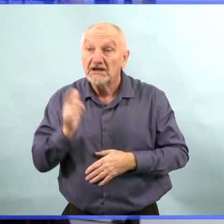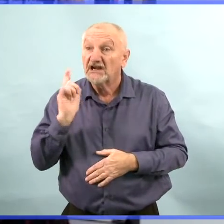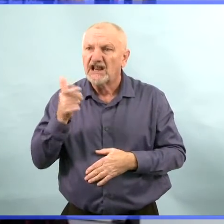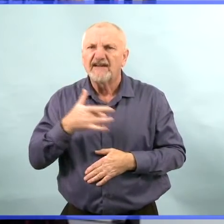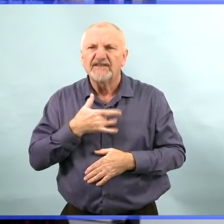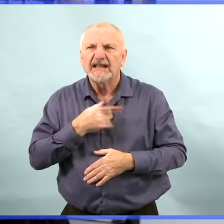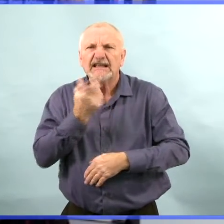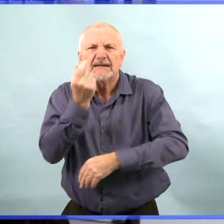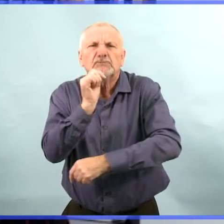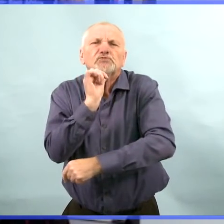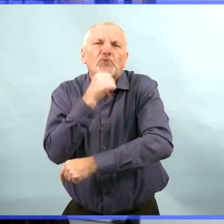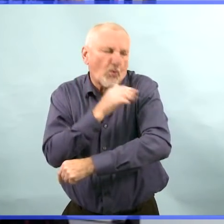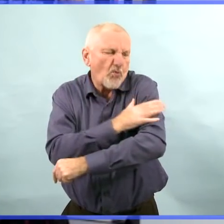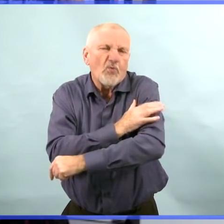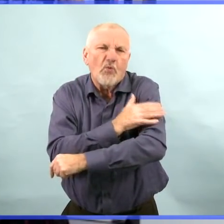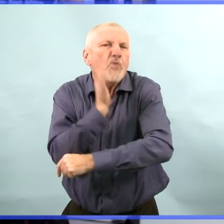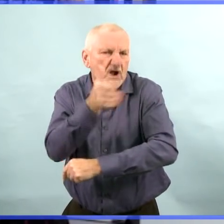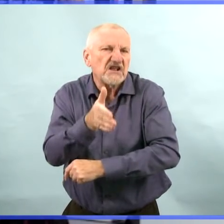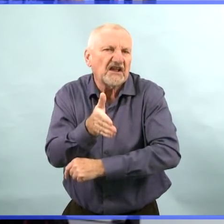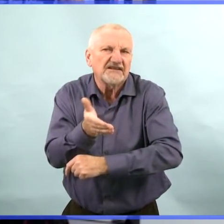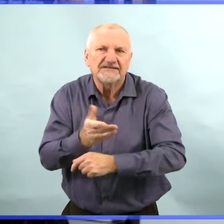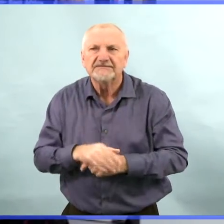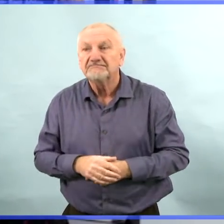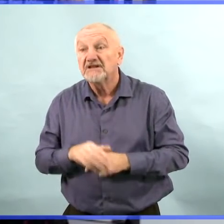they may also experience mild flu-like symptoms